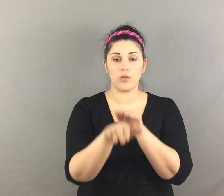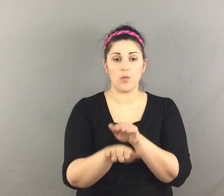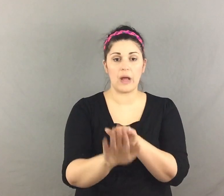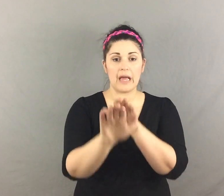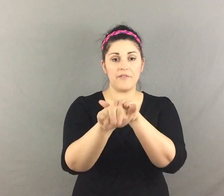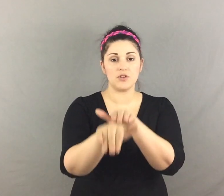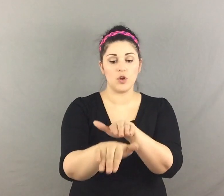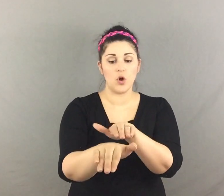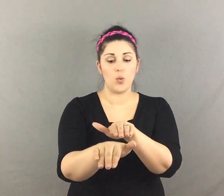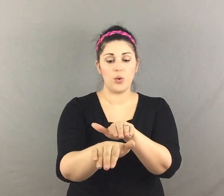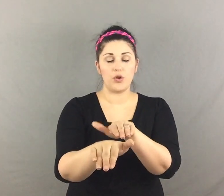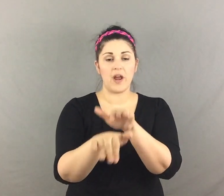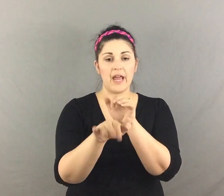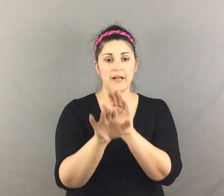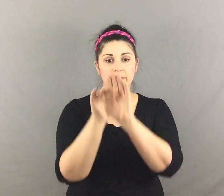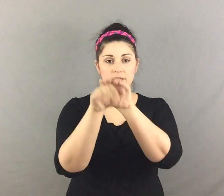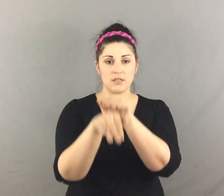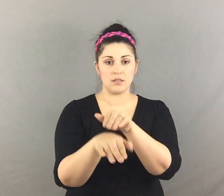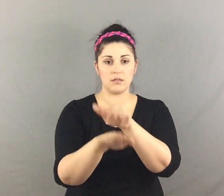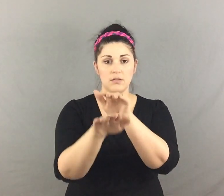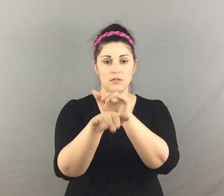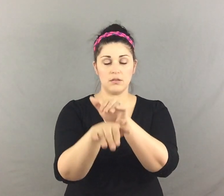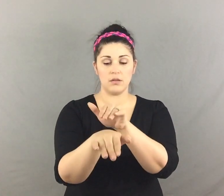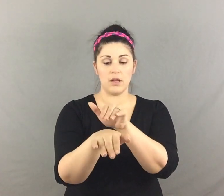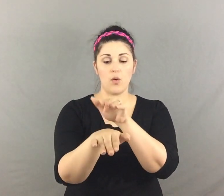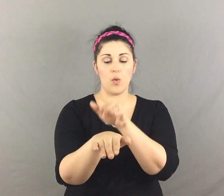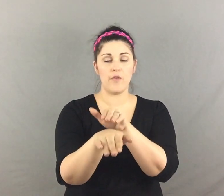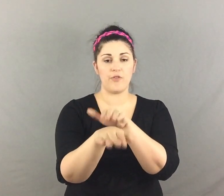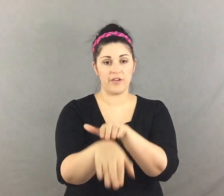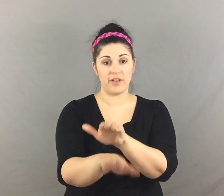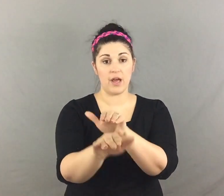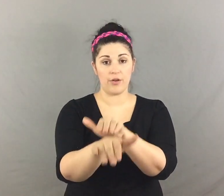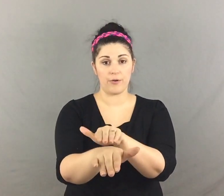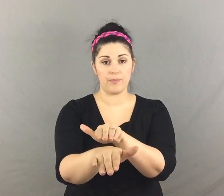with waves with your hands one in front of the other?